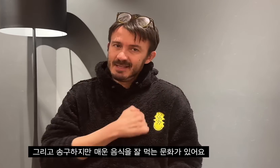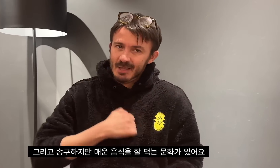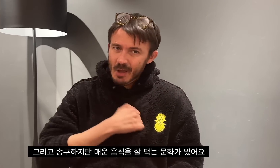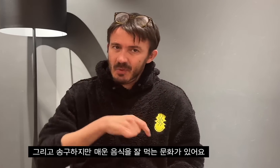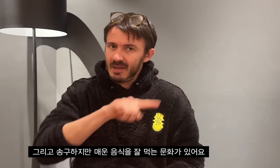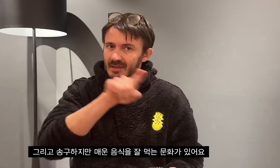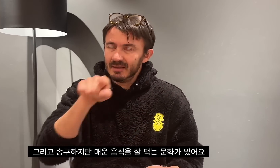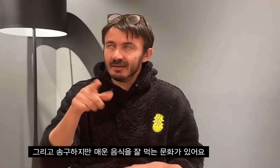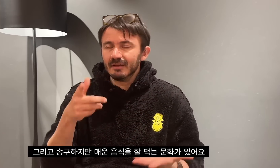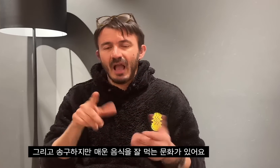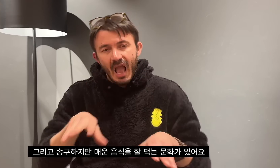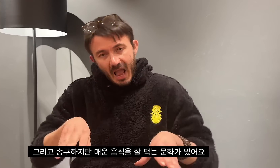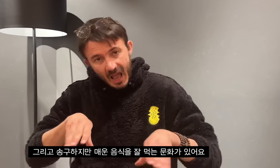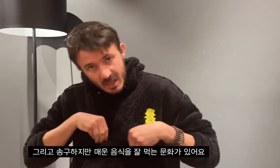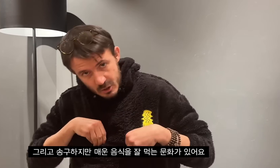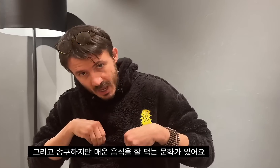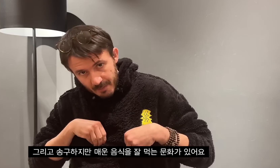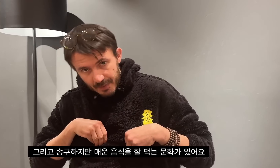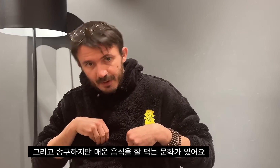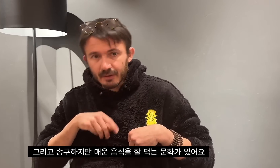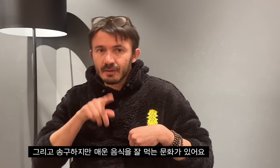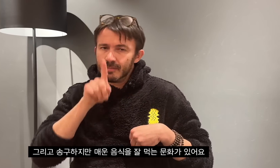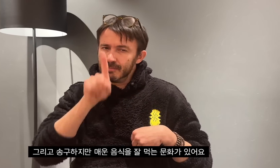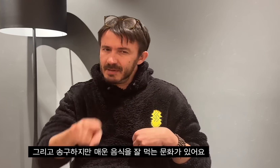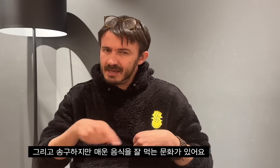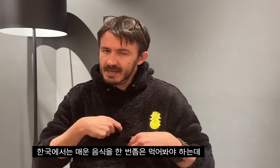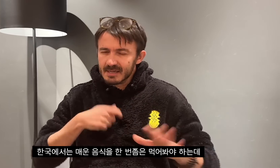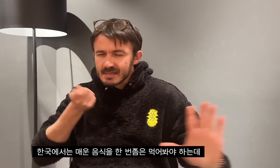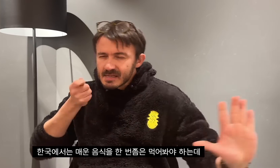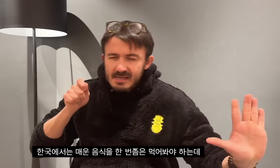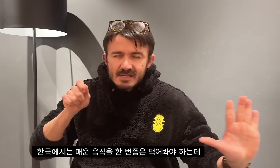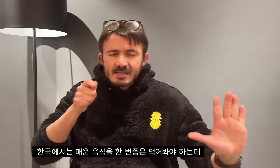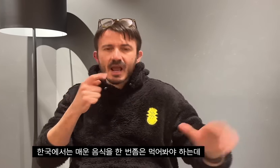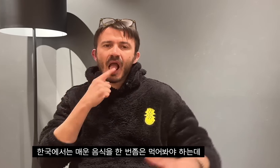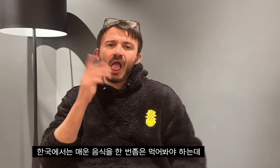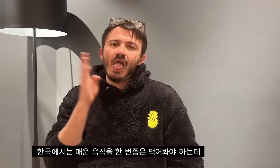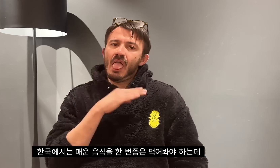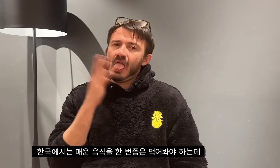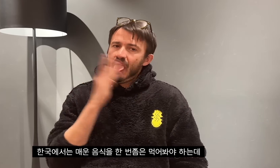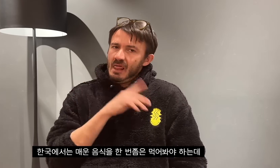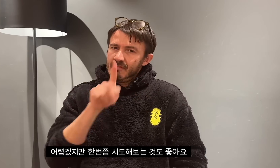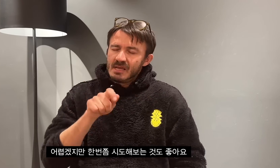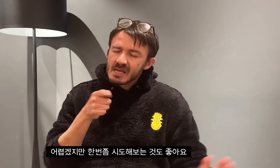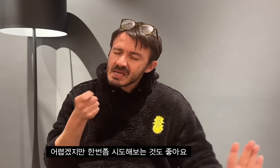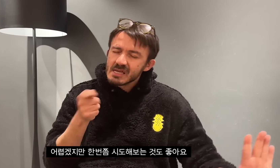And I'm sorry, but there is a culture of eating spicy food well. In Korea, you have to try spicy food at least once,